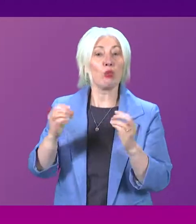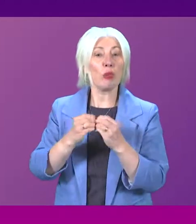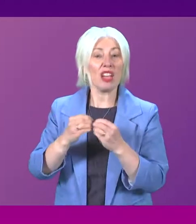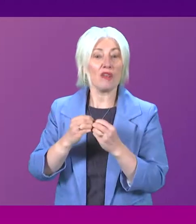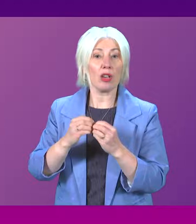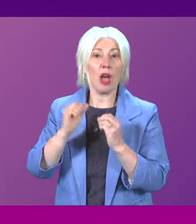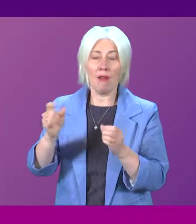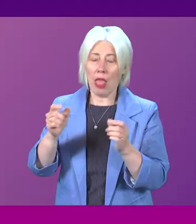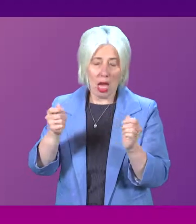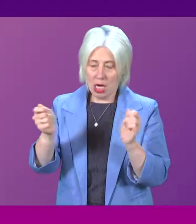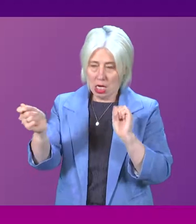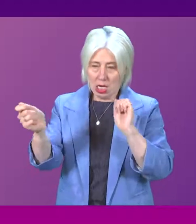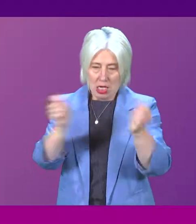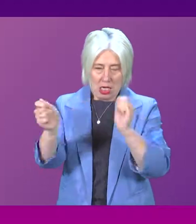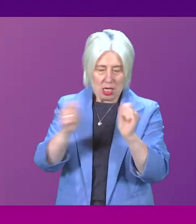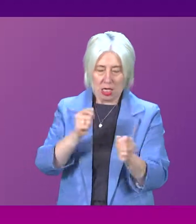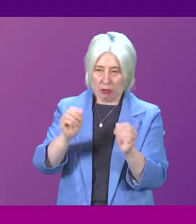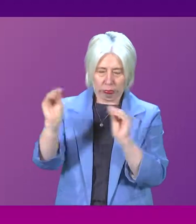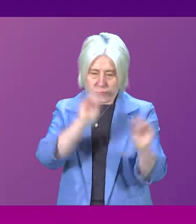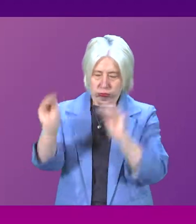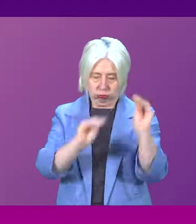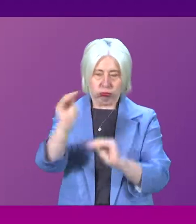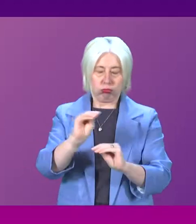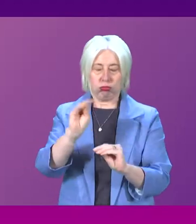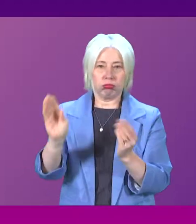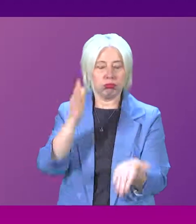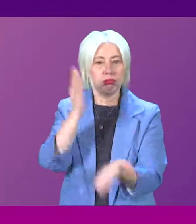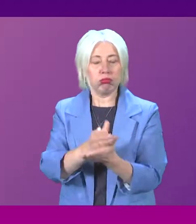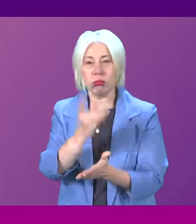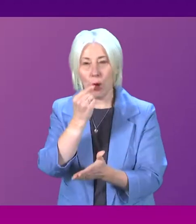of reorganisation that has been involved in enabling that to be the case.